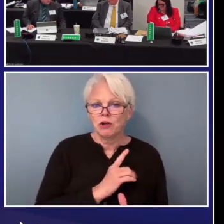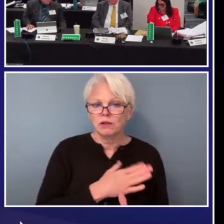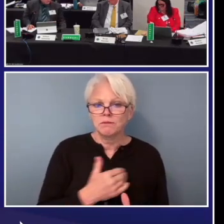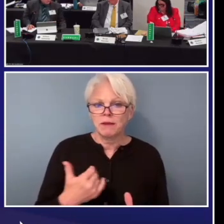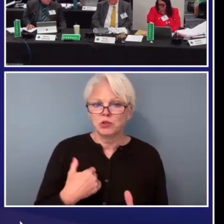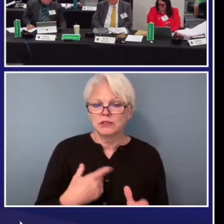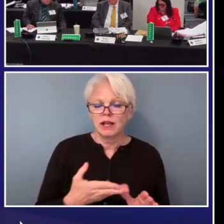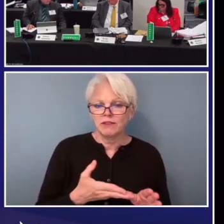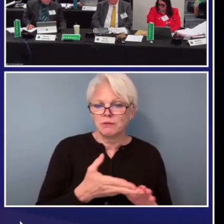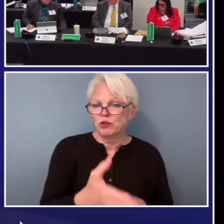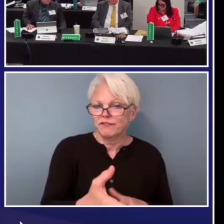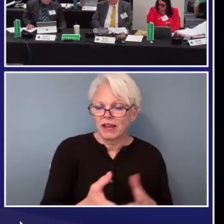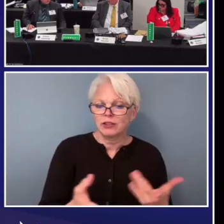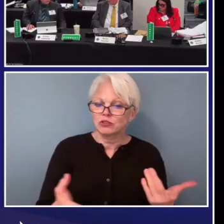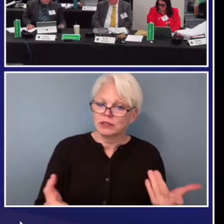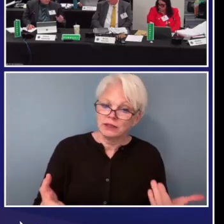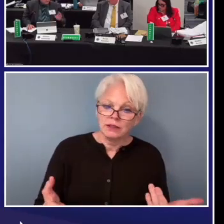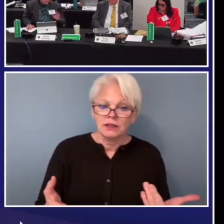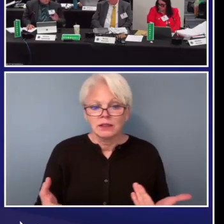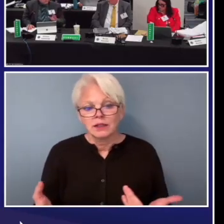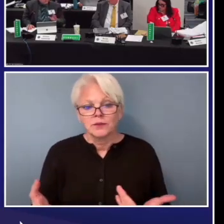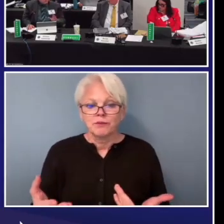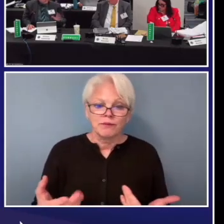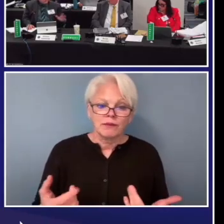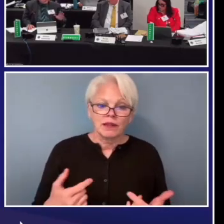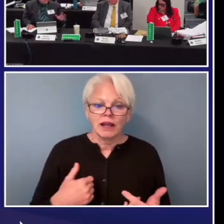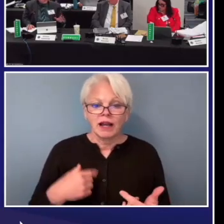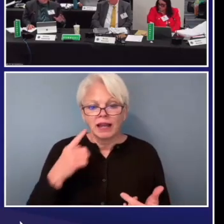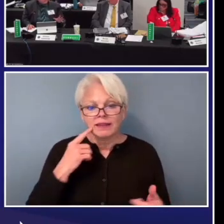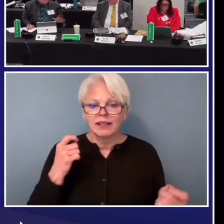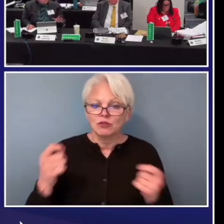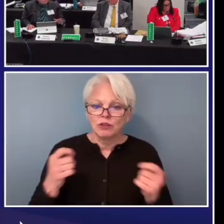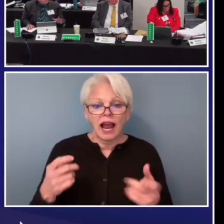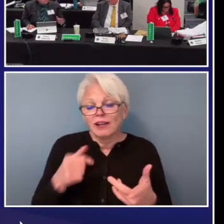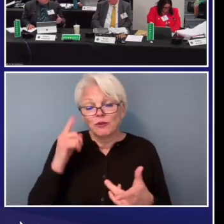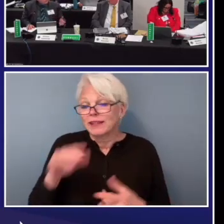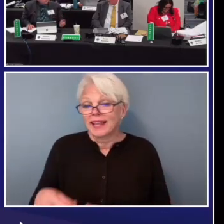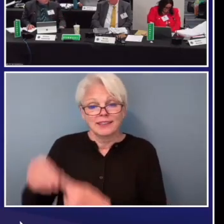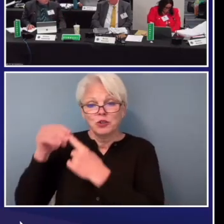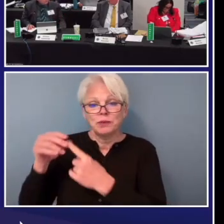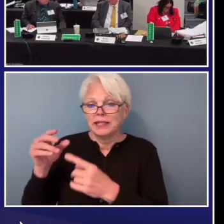I don't think it's that unique of a situation than what government faces in the other parts of the regulatory triad.